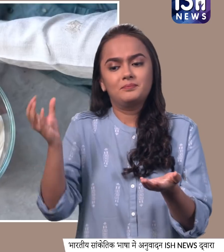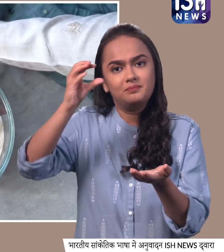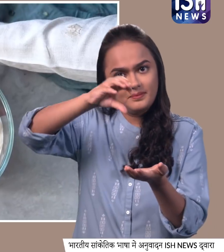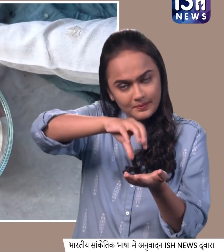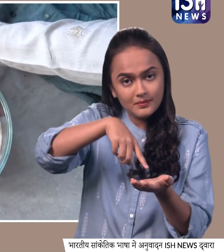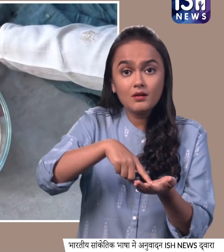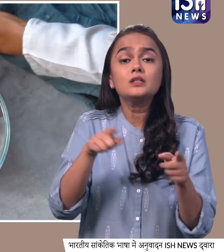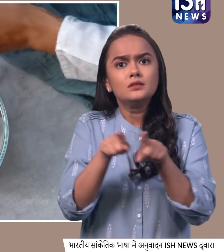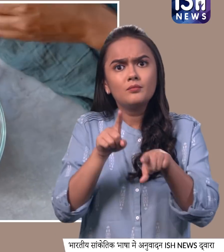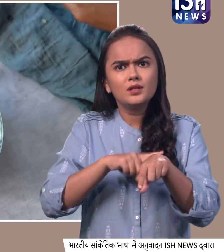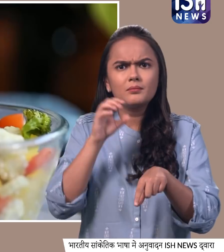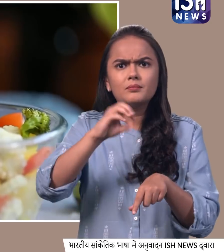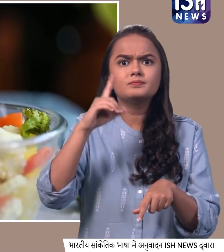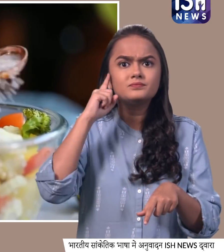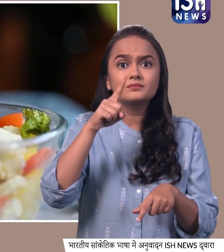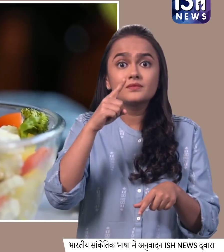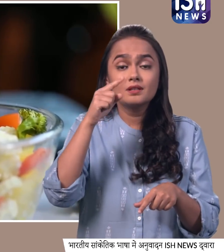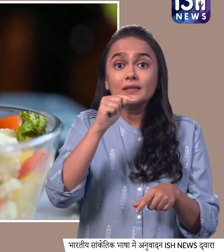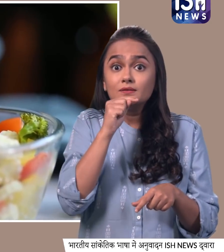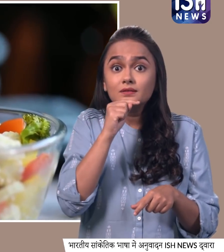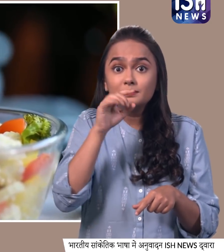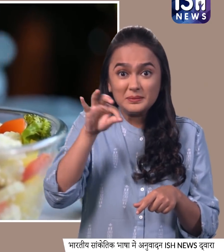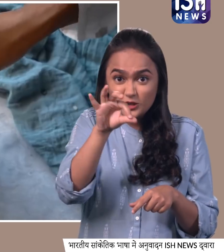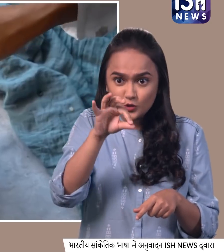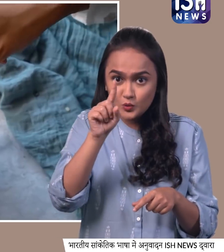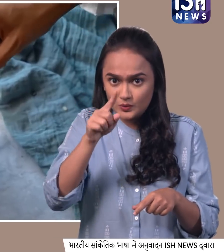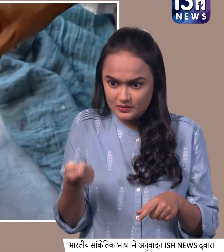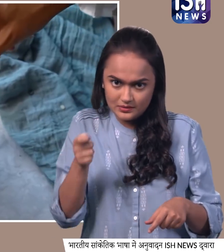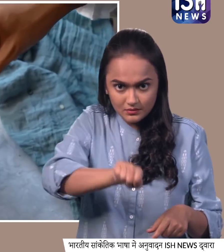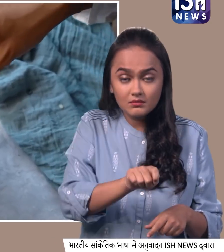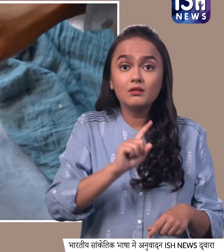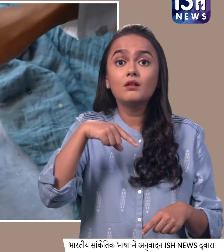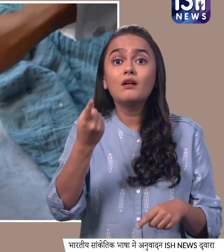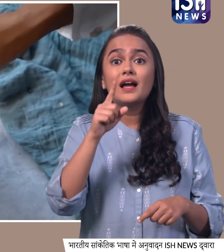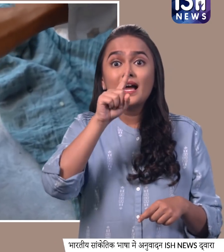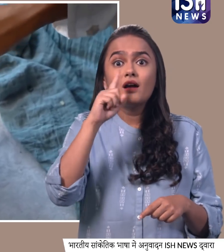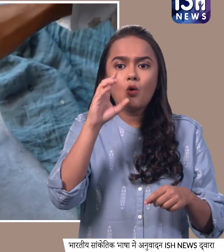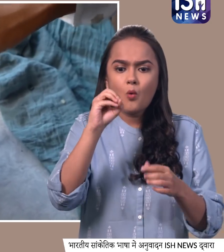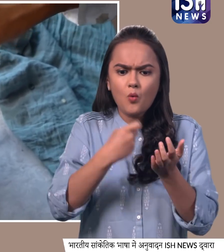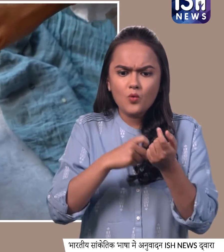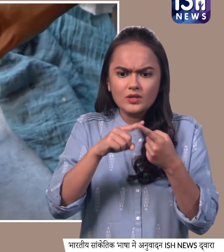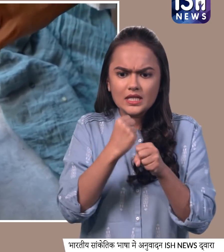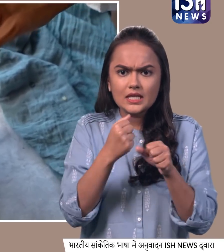Add 1 tsp rock salt and 1 tsp dry oregano leaves